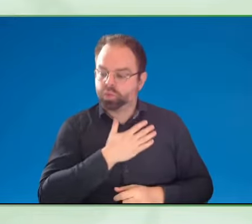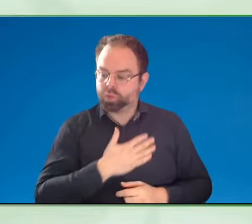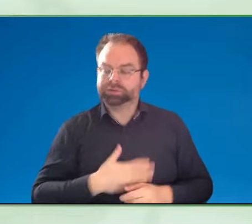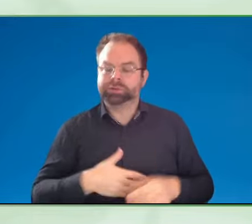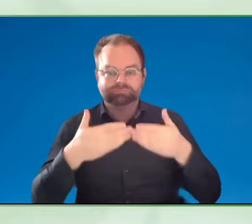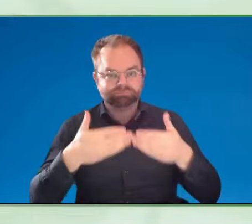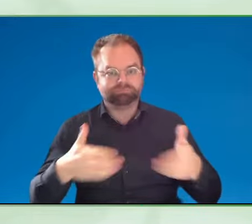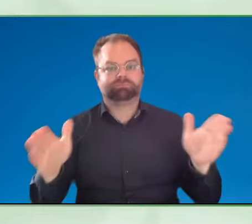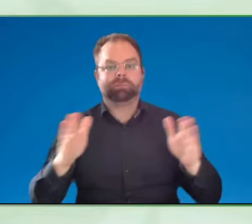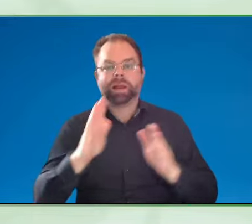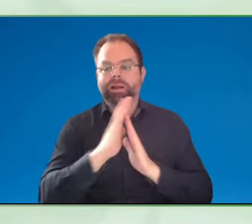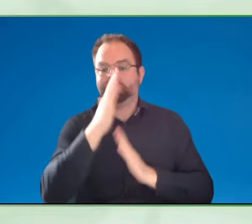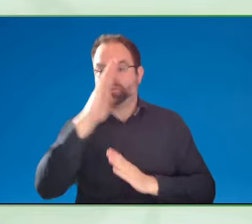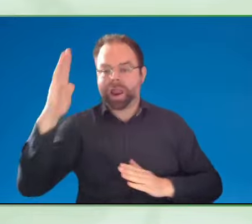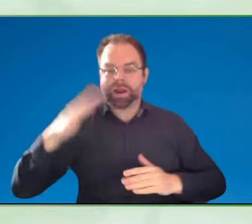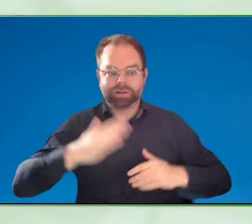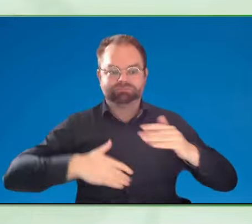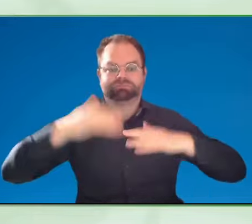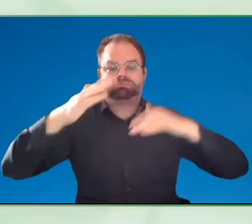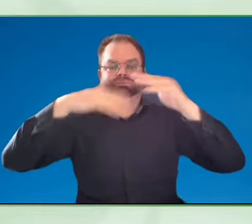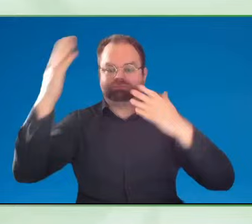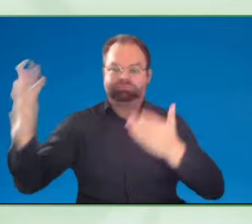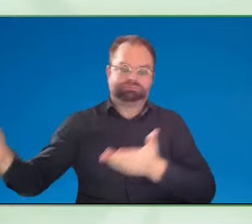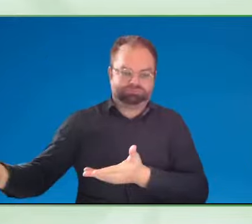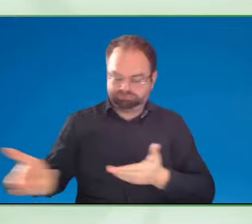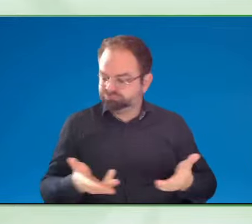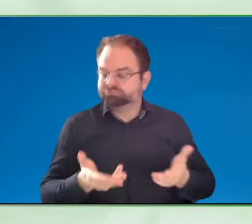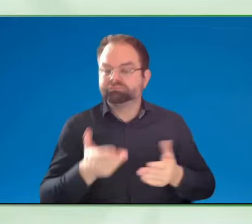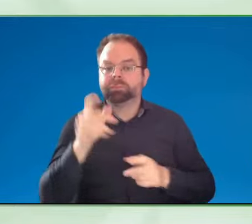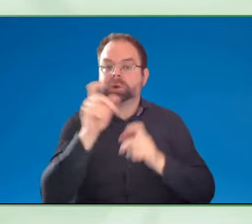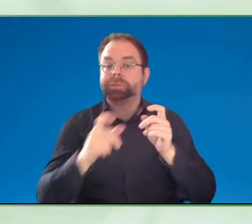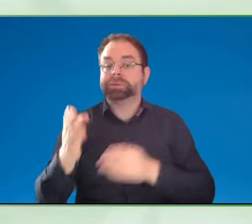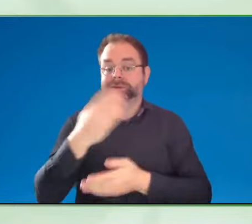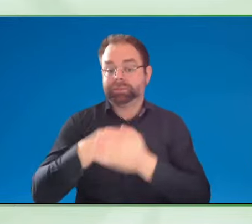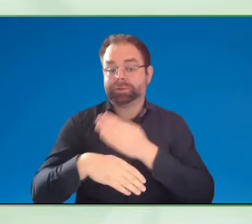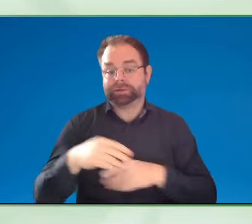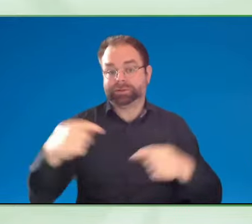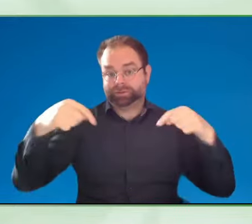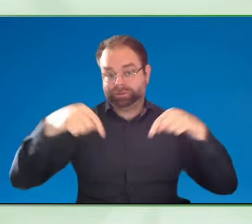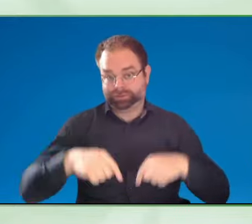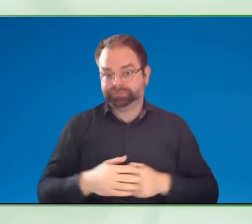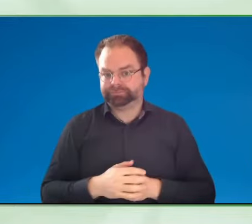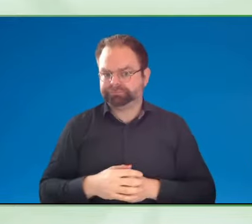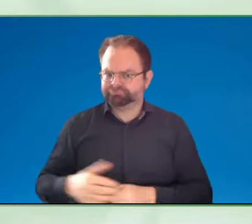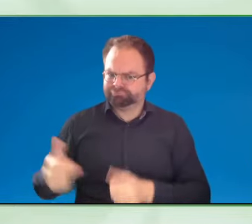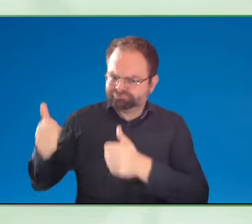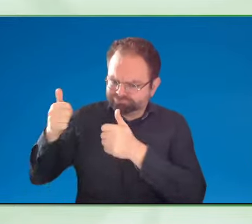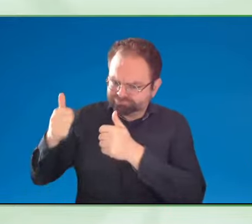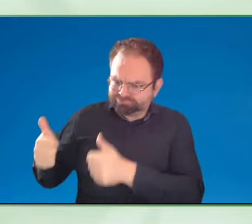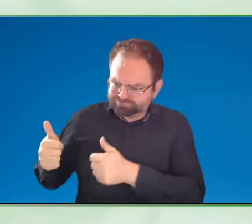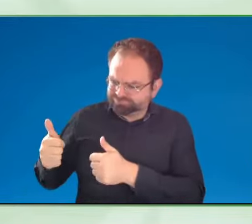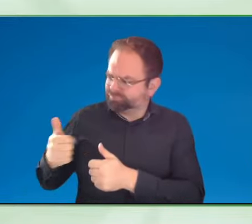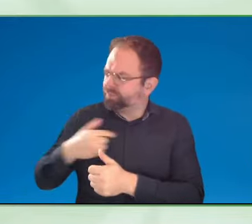How did you come connected with inclusivity and accessibility? And why are you interested in this topic?